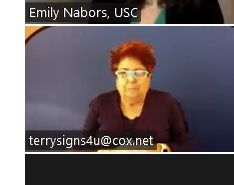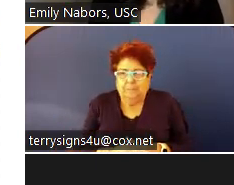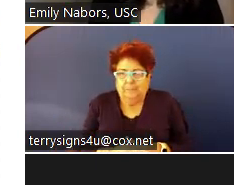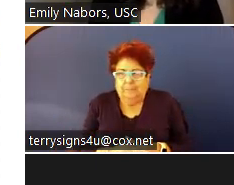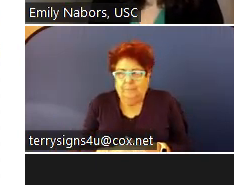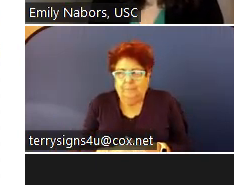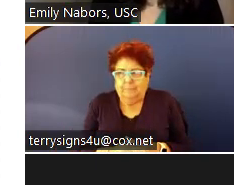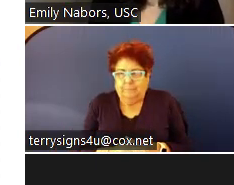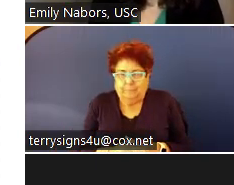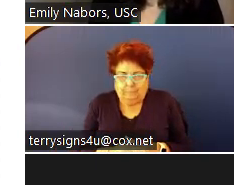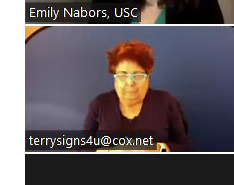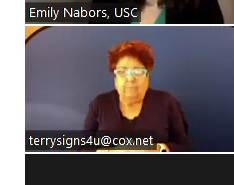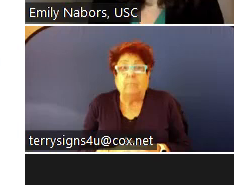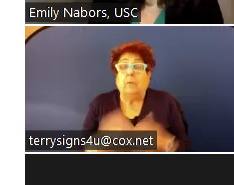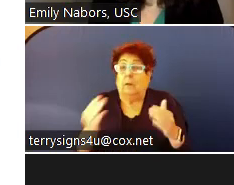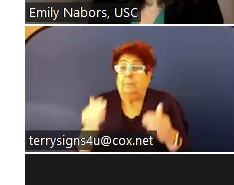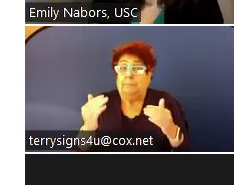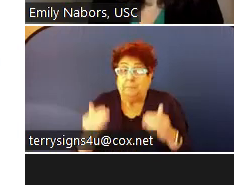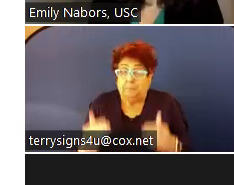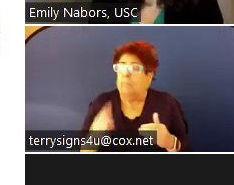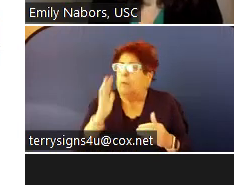Next up, we are going to hear about how these strategies can